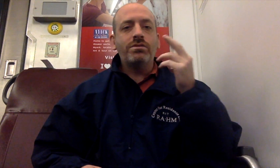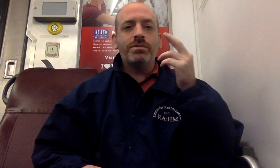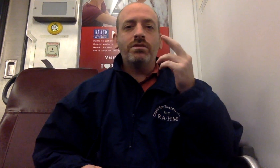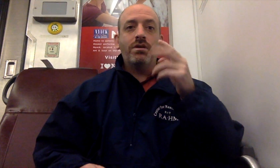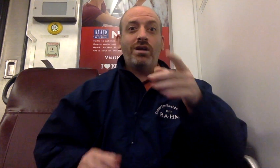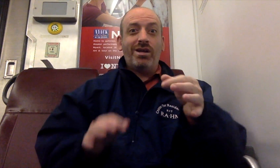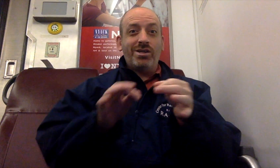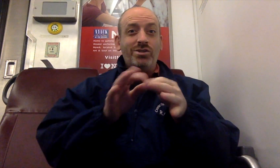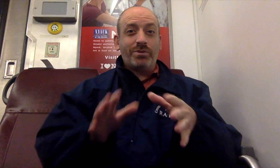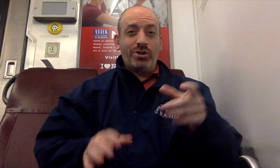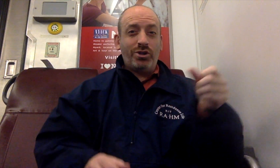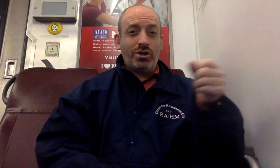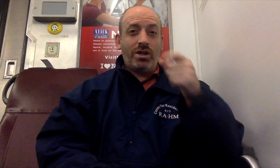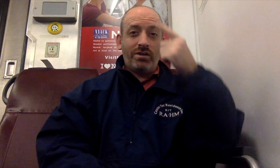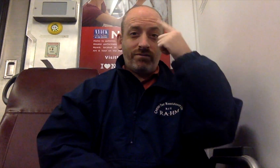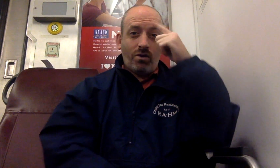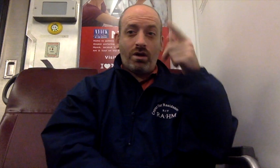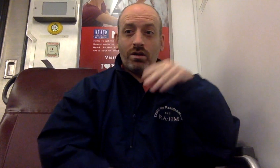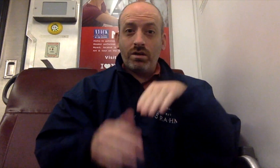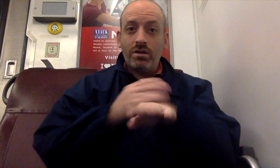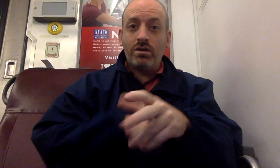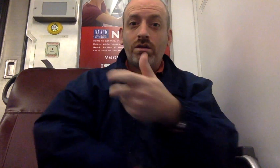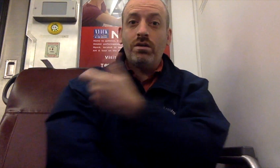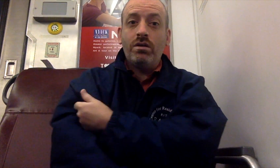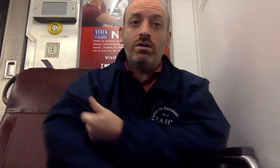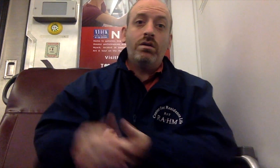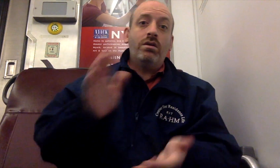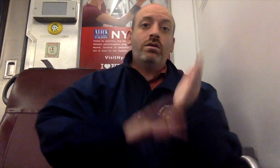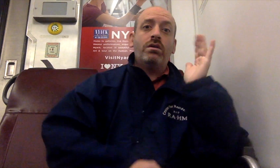That's not reasonable to make a request. To have an interpreter for a simple flu shot visit?